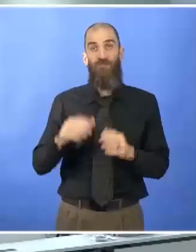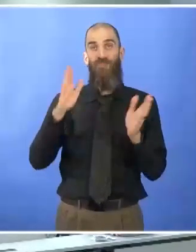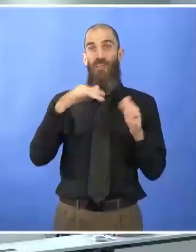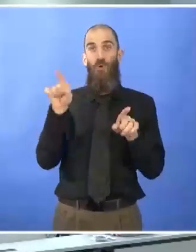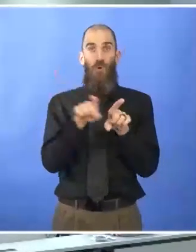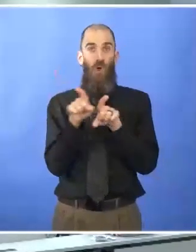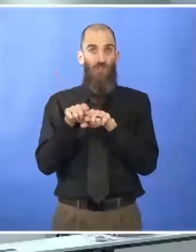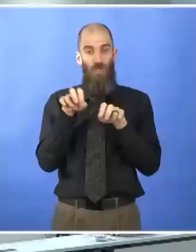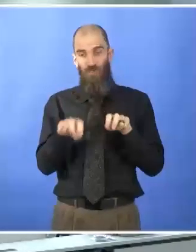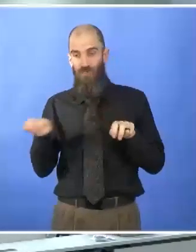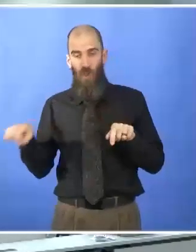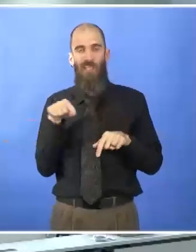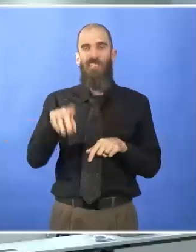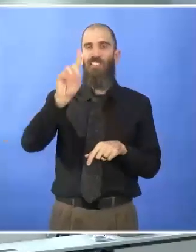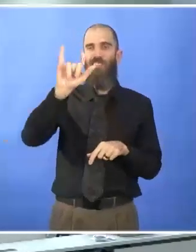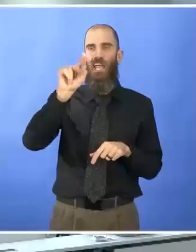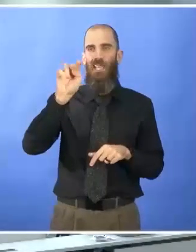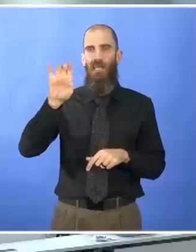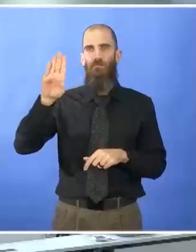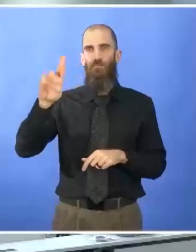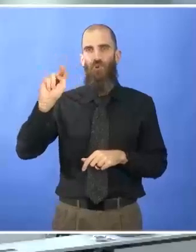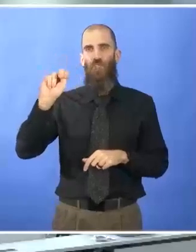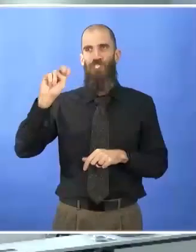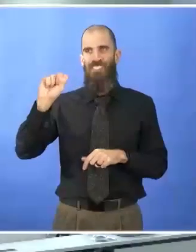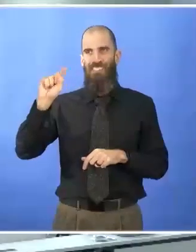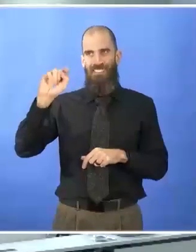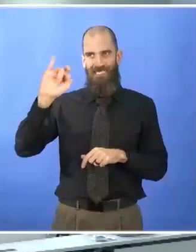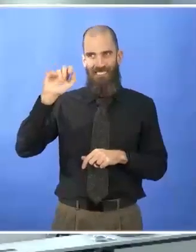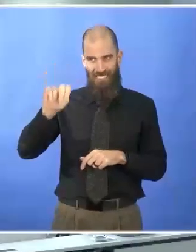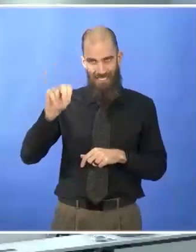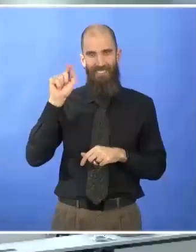BERNSTEIN, ELLIOTT GREENWALD, DEPUTY CHIEF FOR DISABILITY